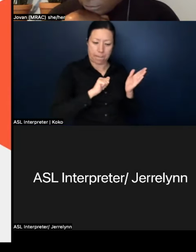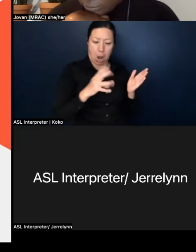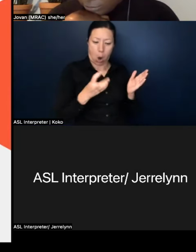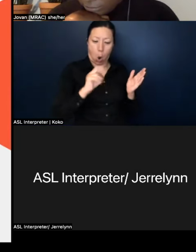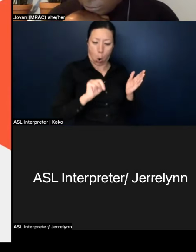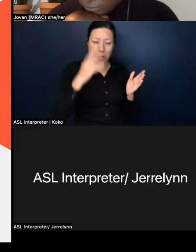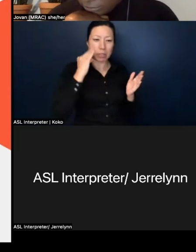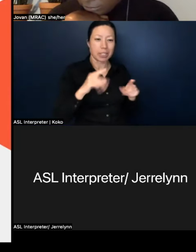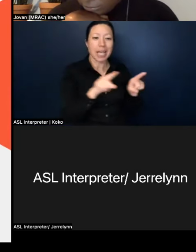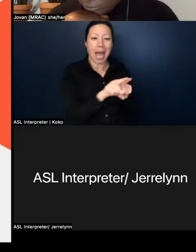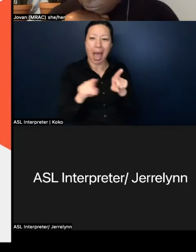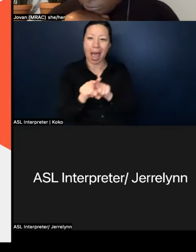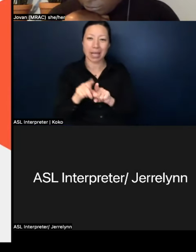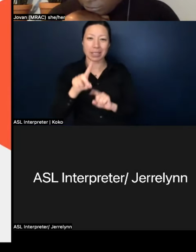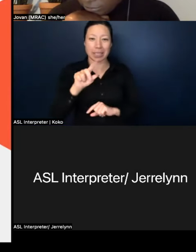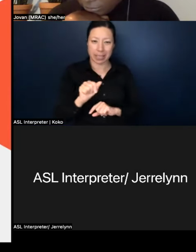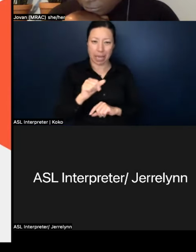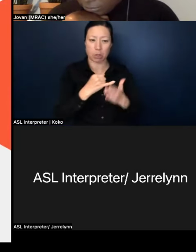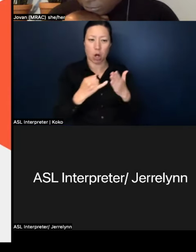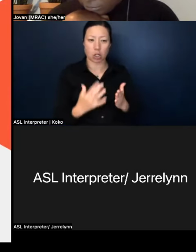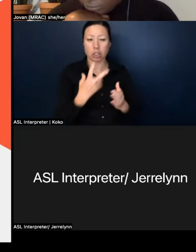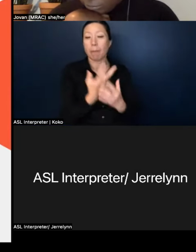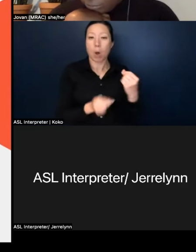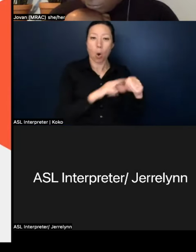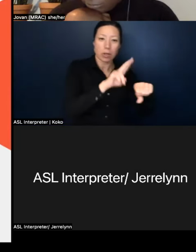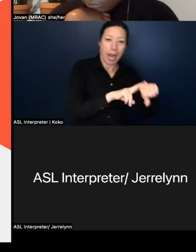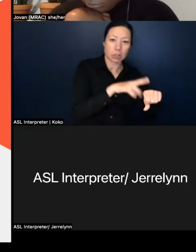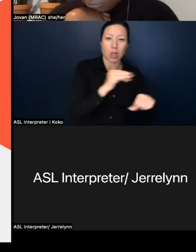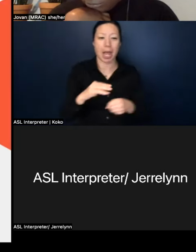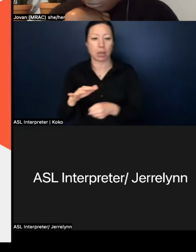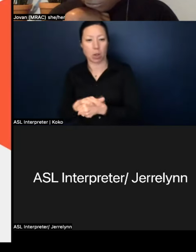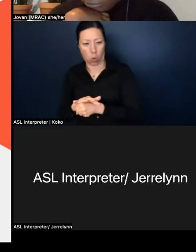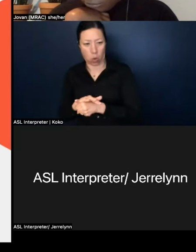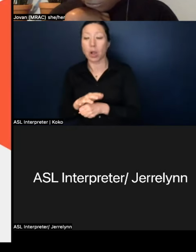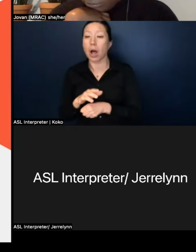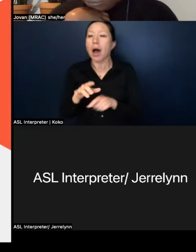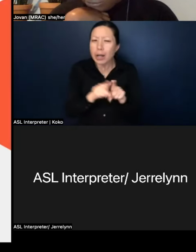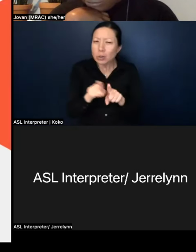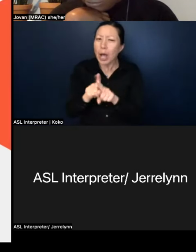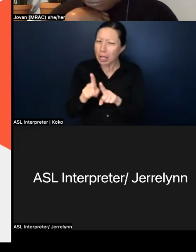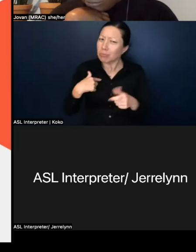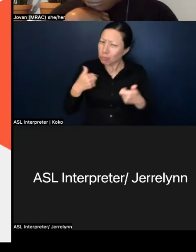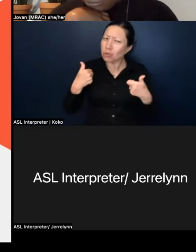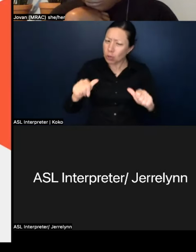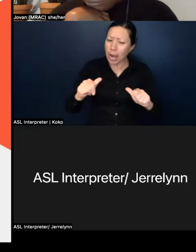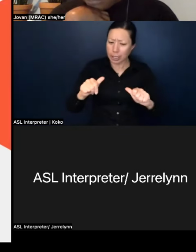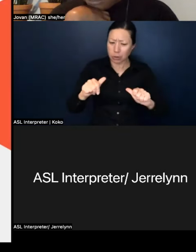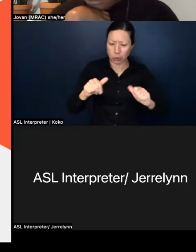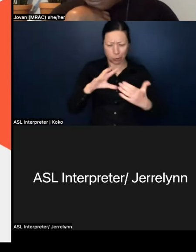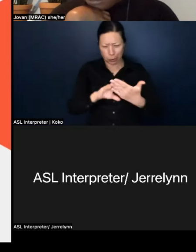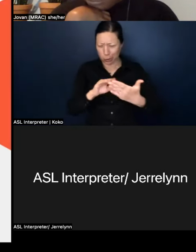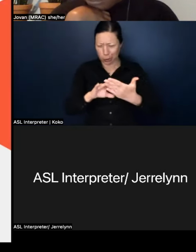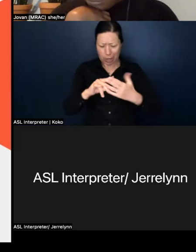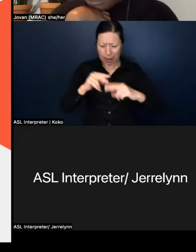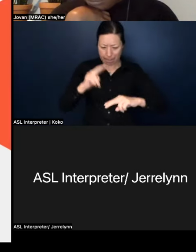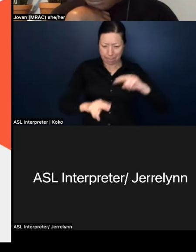nationally and locally, as well as trying to learn to build, you know, build a body of work as a curator